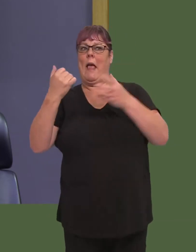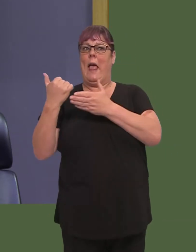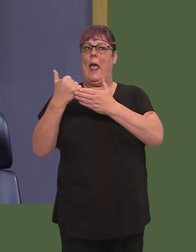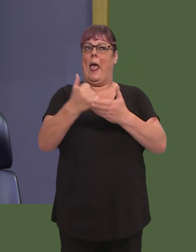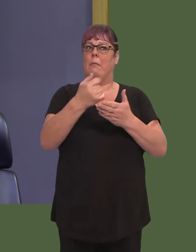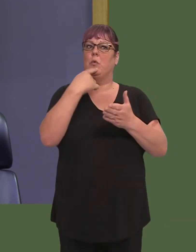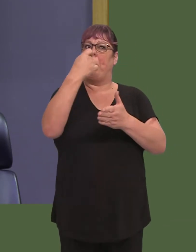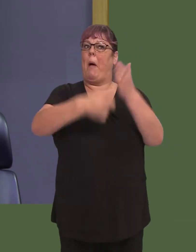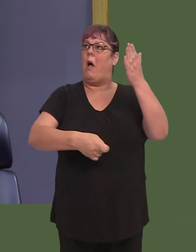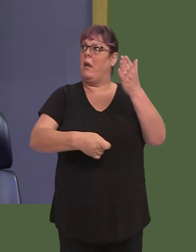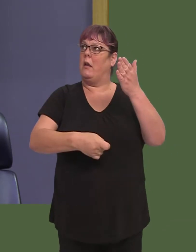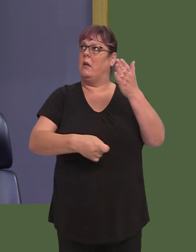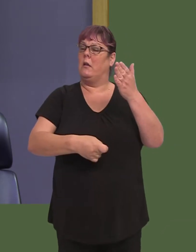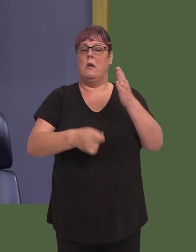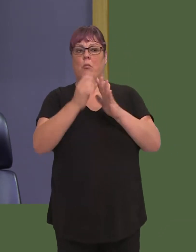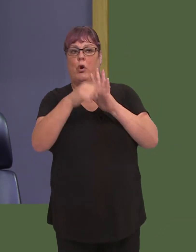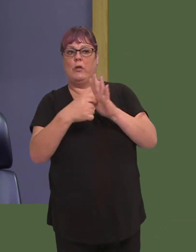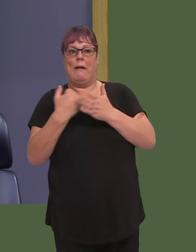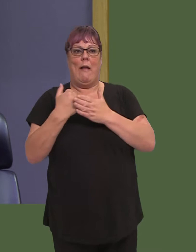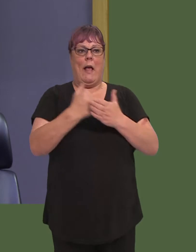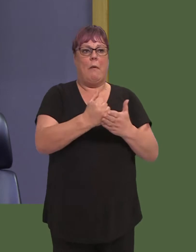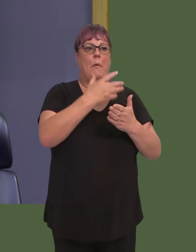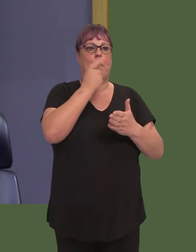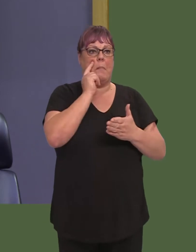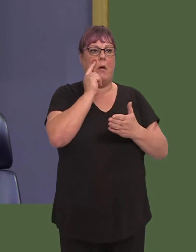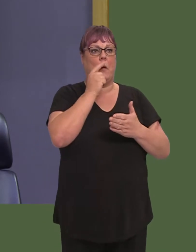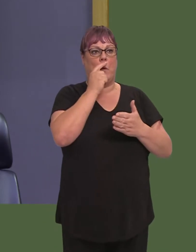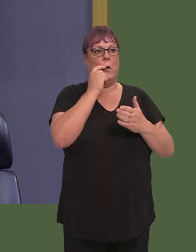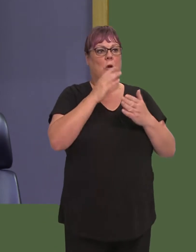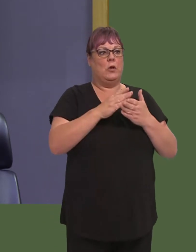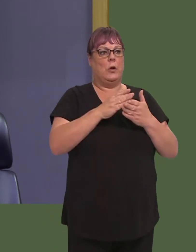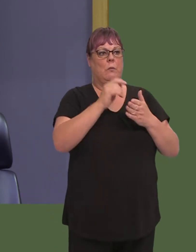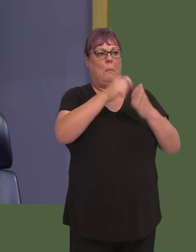upgrade their homesófamilies that perhaps don't need that funding support.